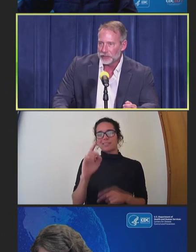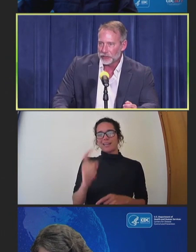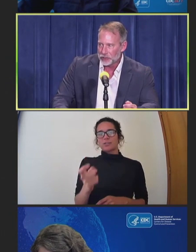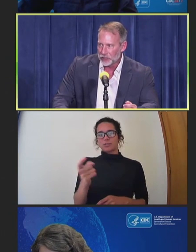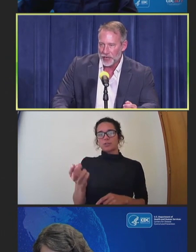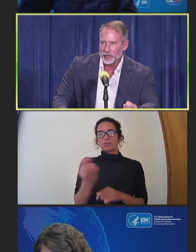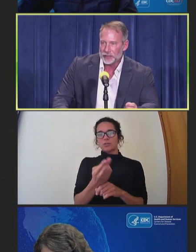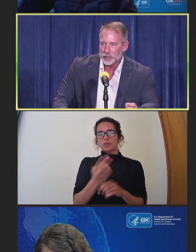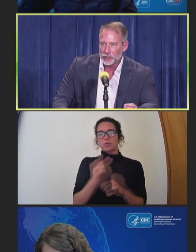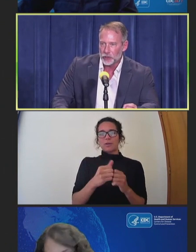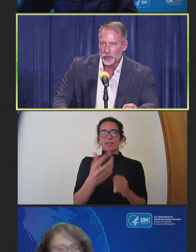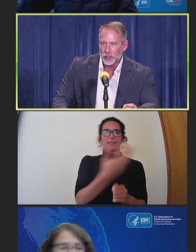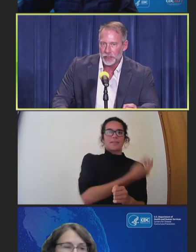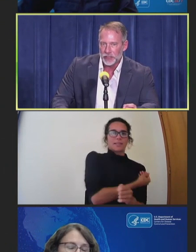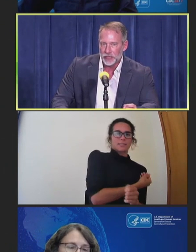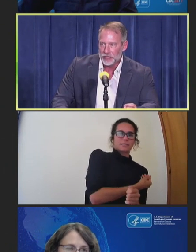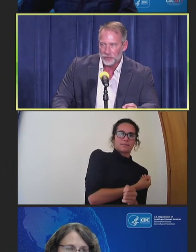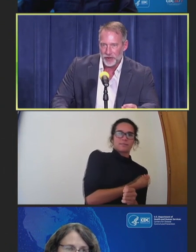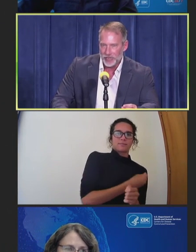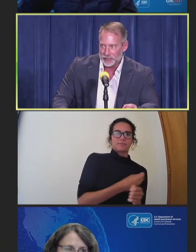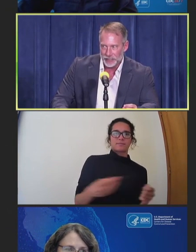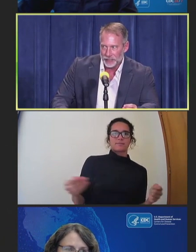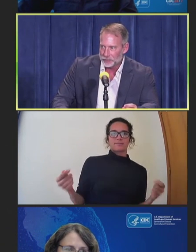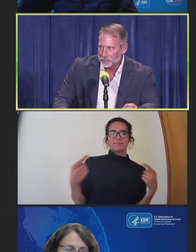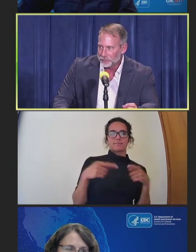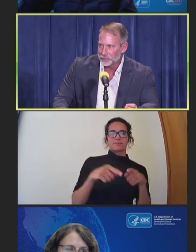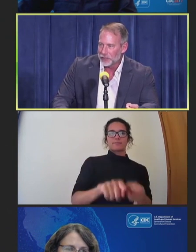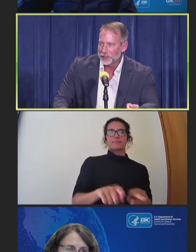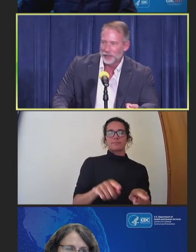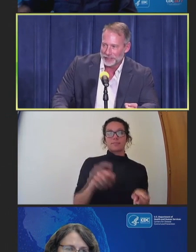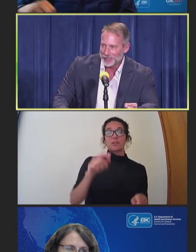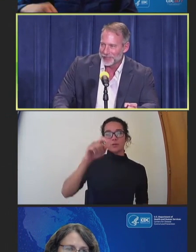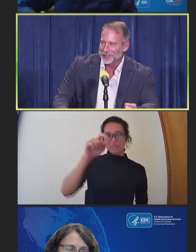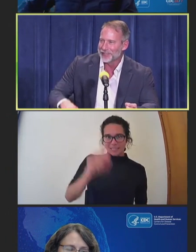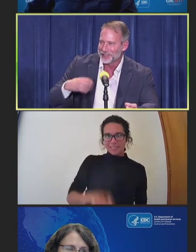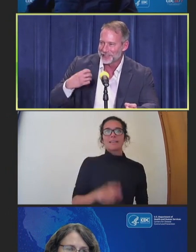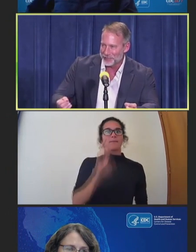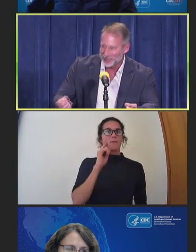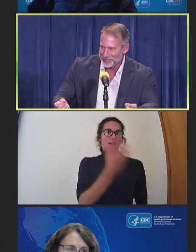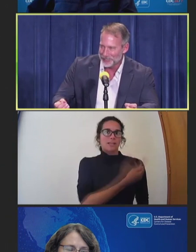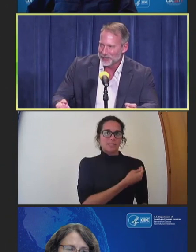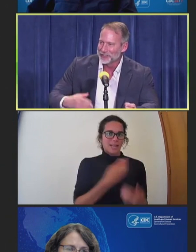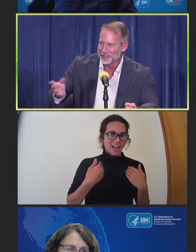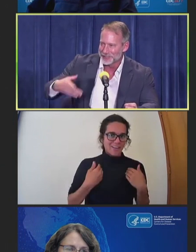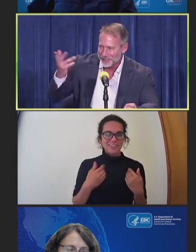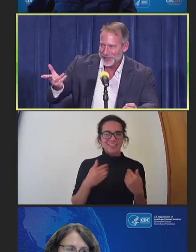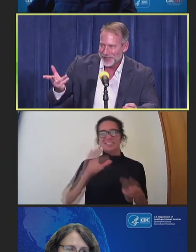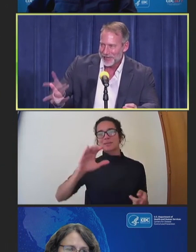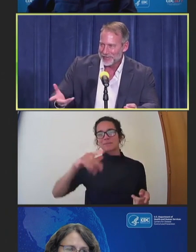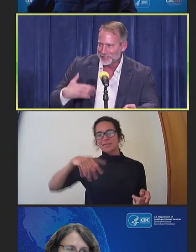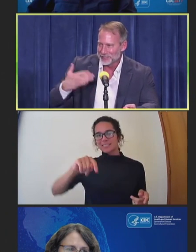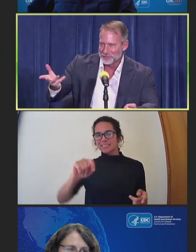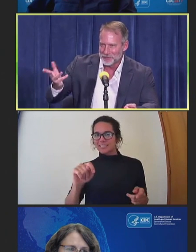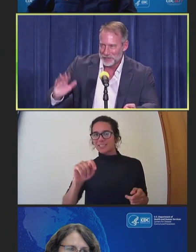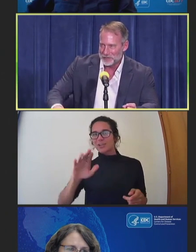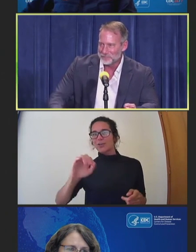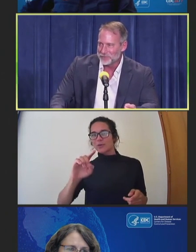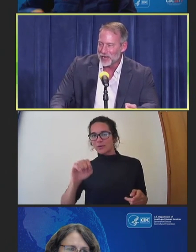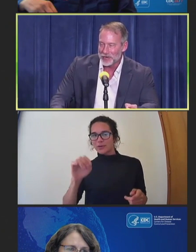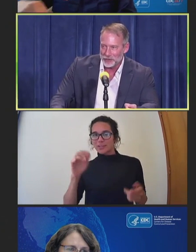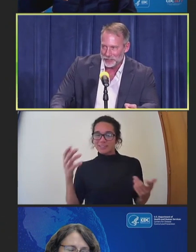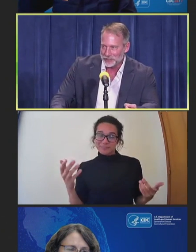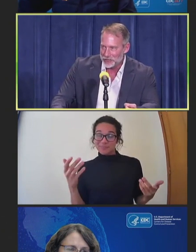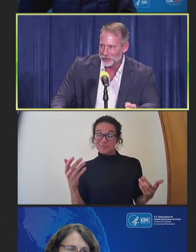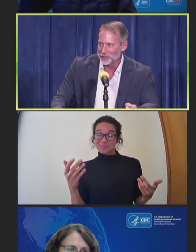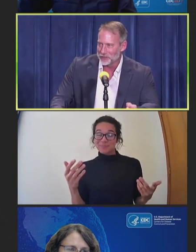there's like, you know, need for vaccine basically as a diagnosis code. You know,